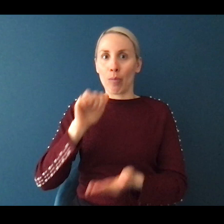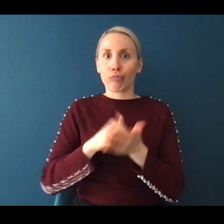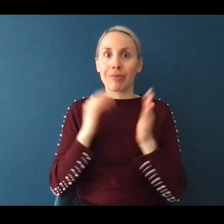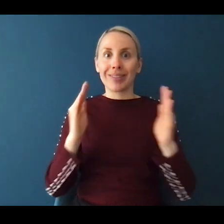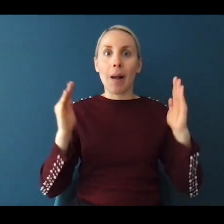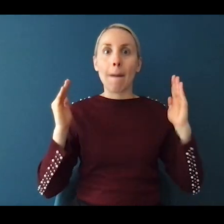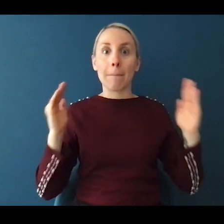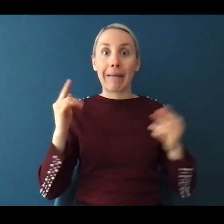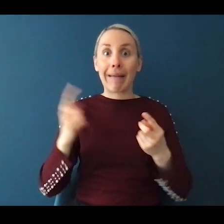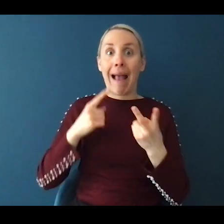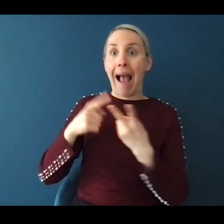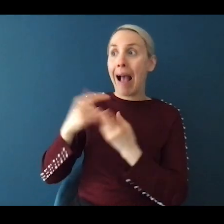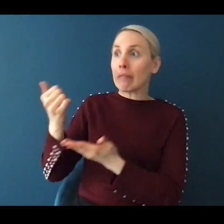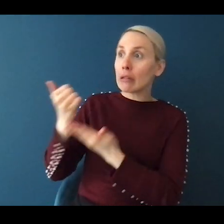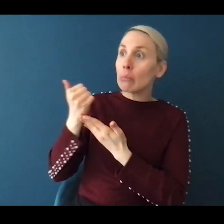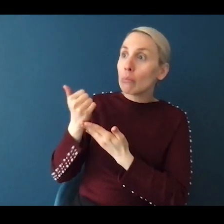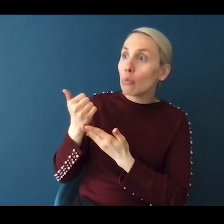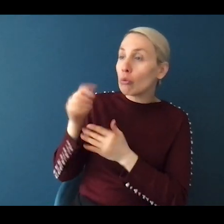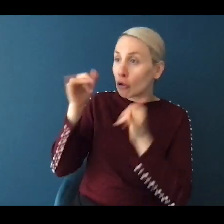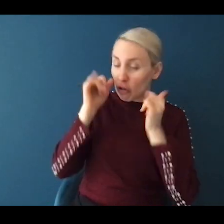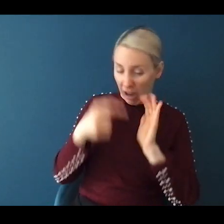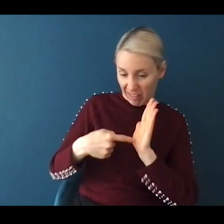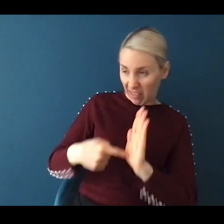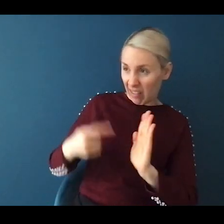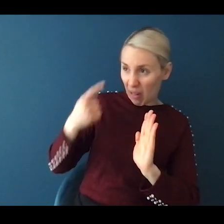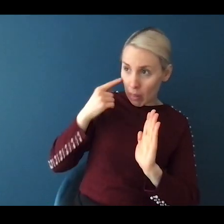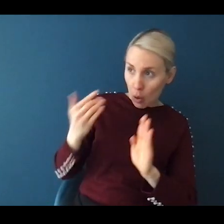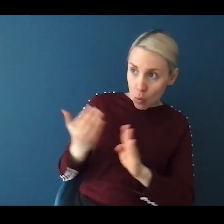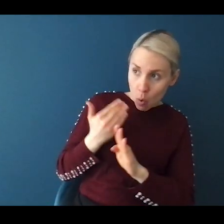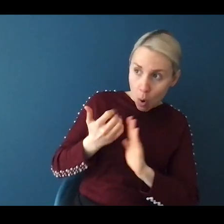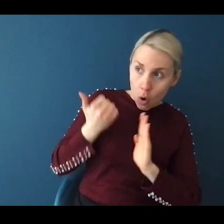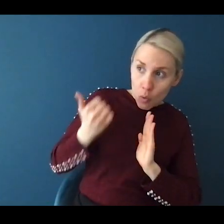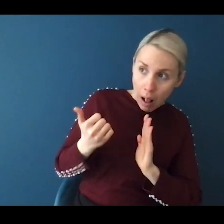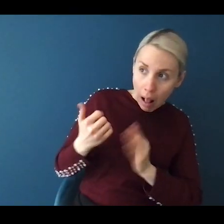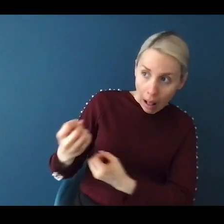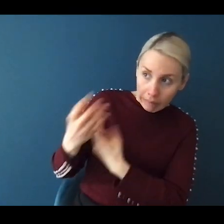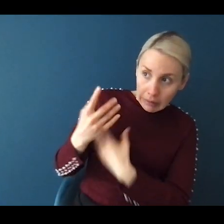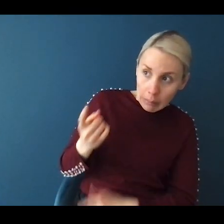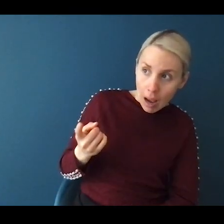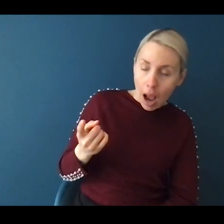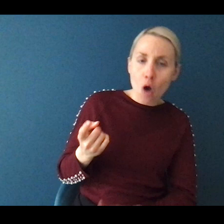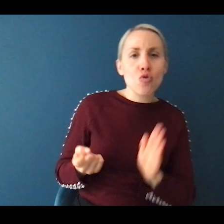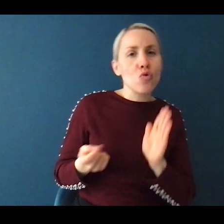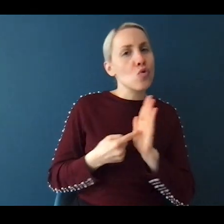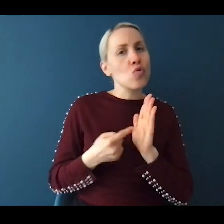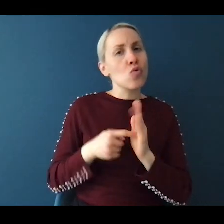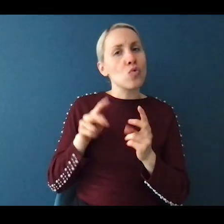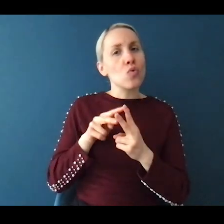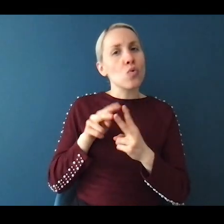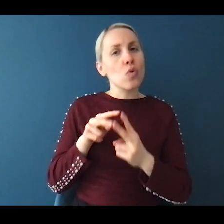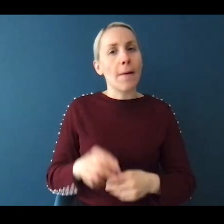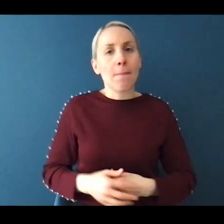I can check you know ideas and have that feedback was really crucial I tested out something